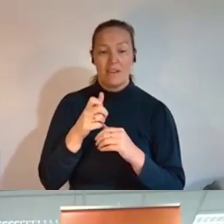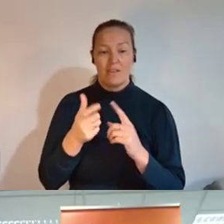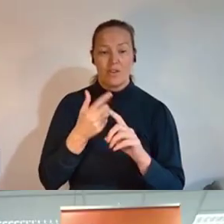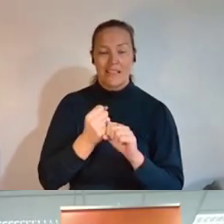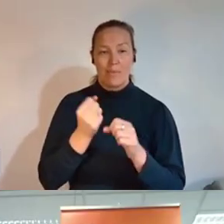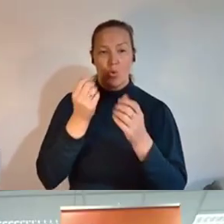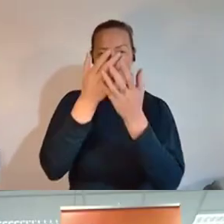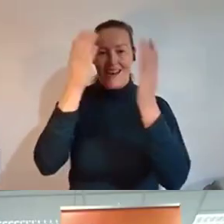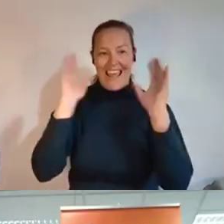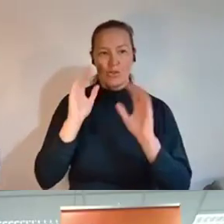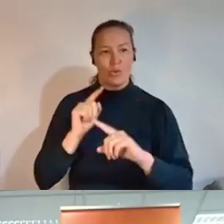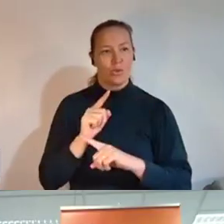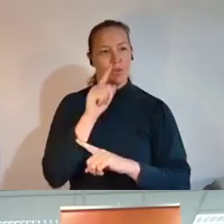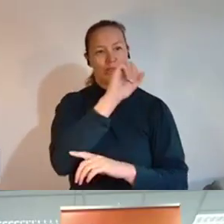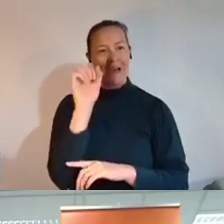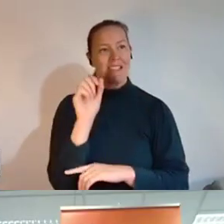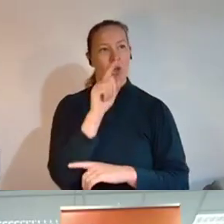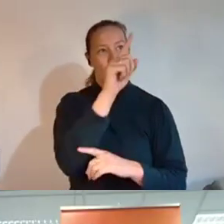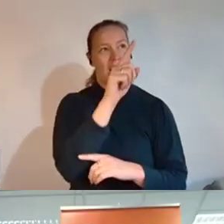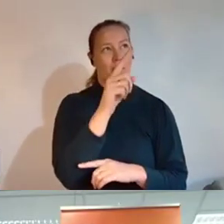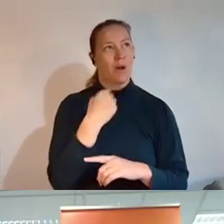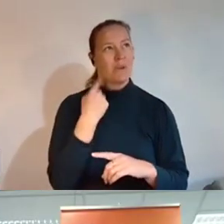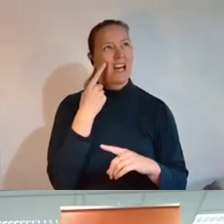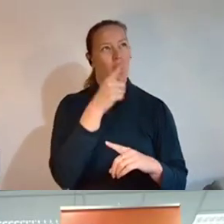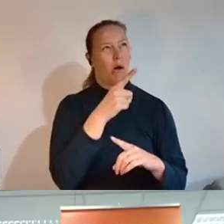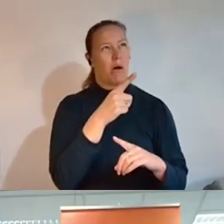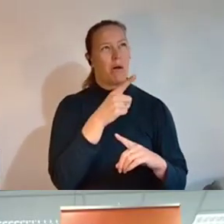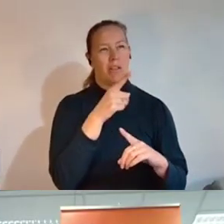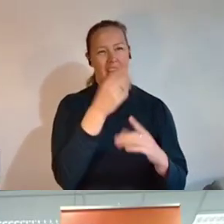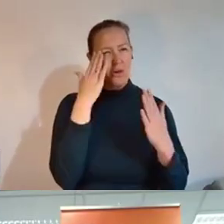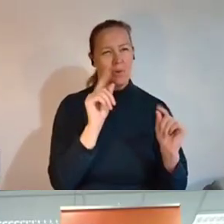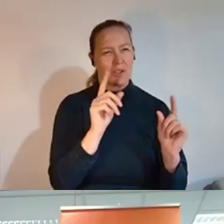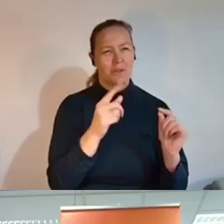that. And so that's what we should be looking at all of our environments that way, and our